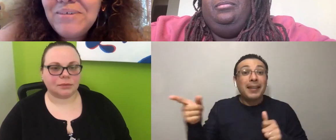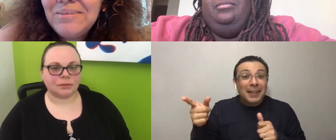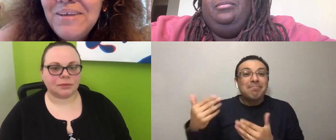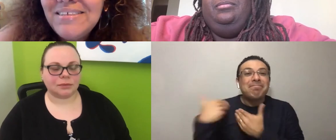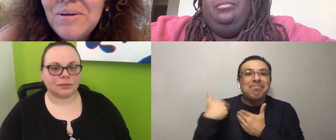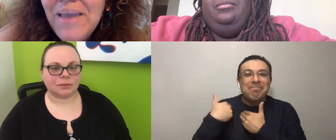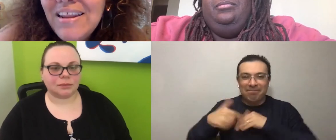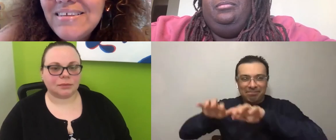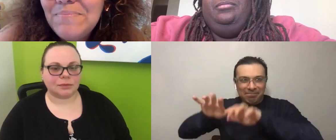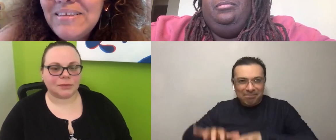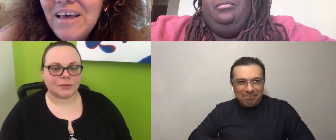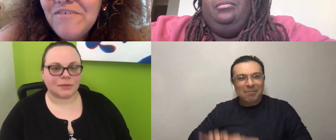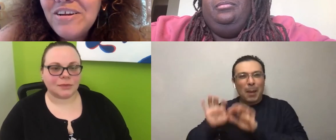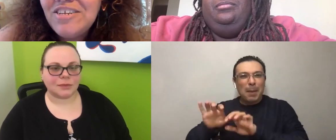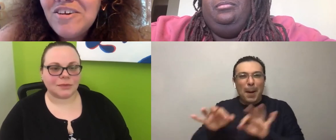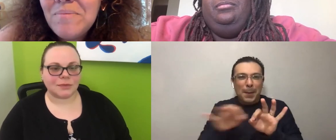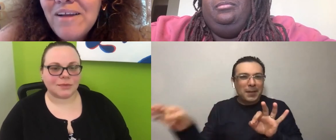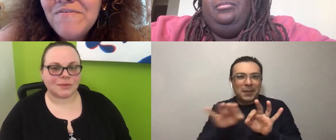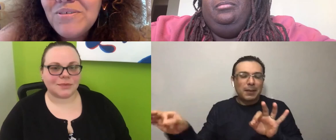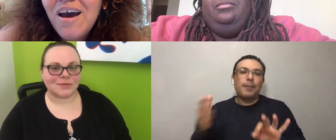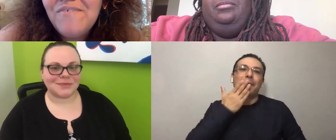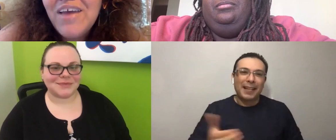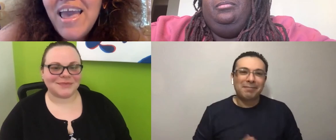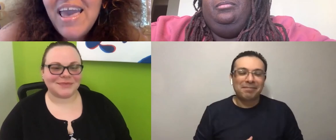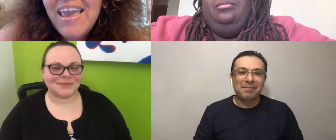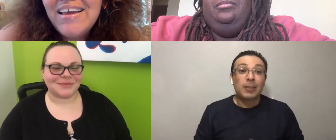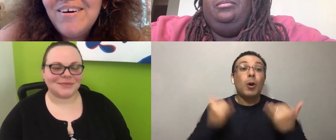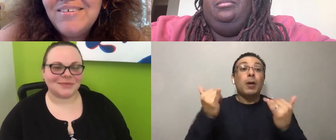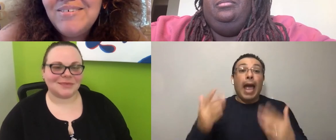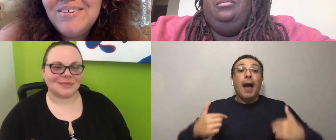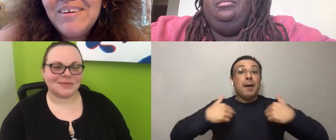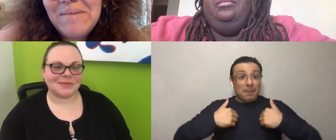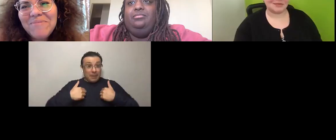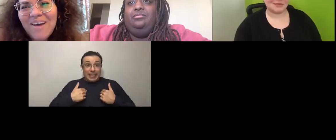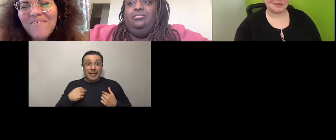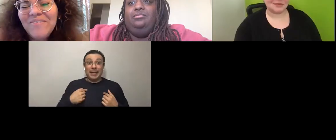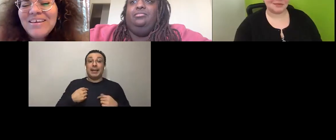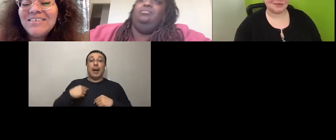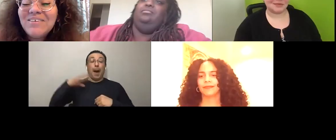panelists and myself are going to turn our microphones off and also turn our cameras off. So Claribel ...